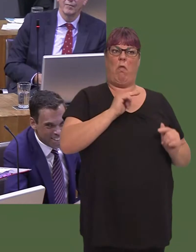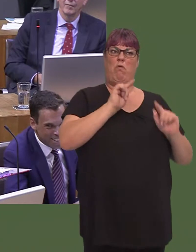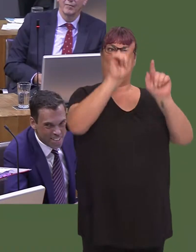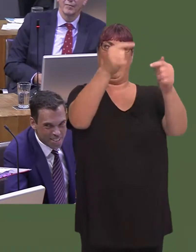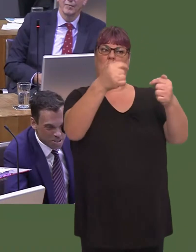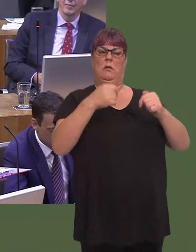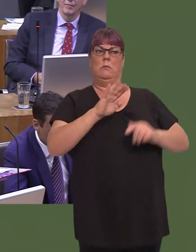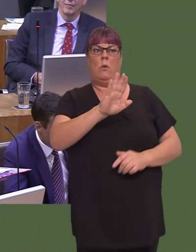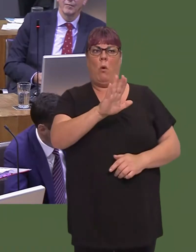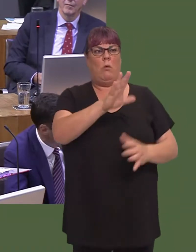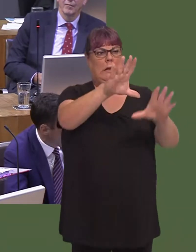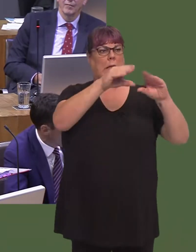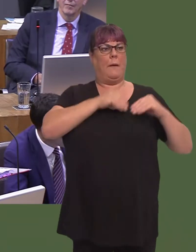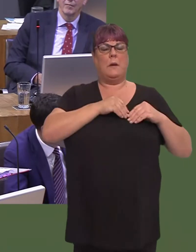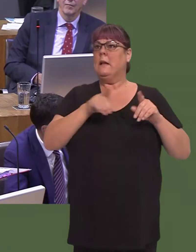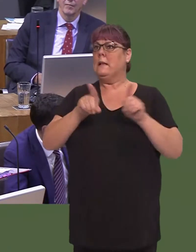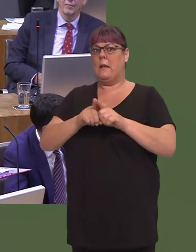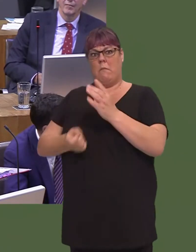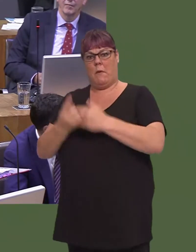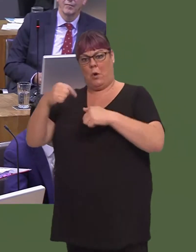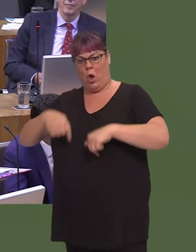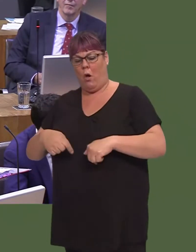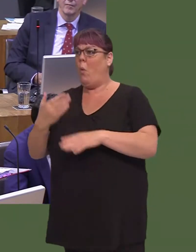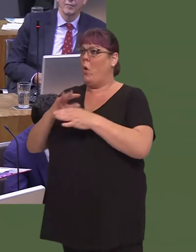i sicrhau eu bod nhw'n cynhyrchu cynllun sydd yn effeithiol ac yn gyhoeddus.